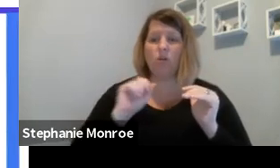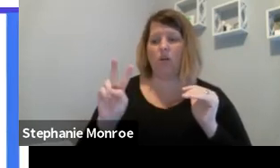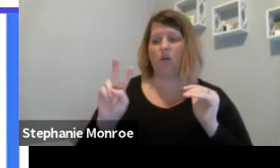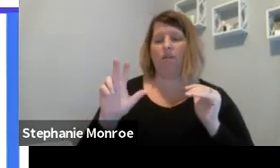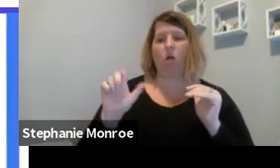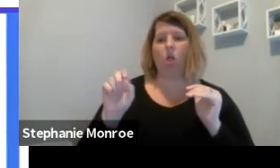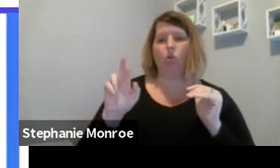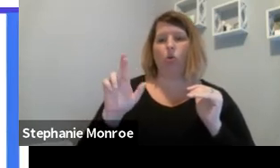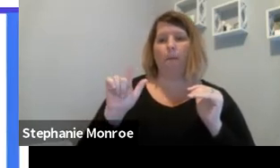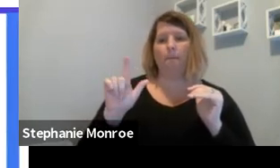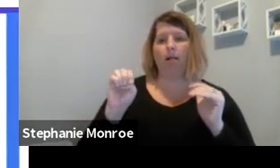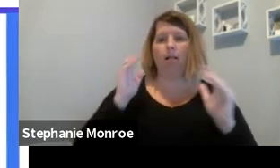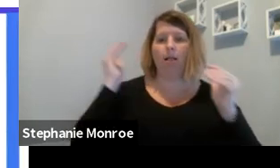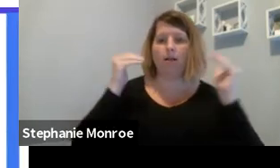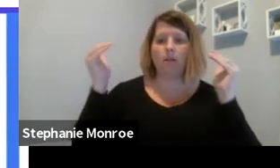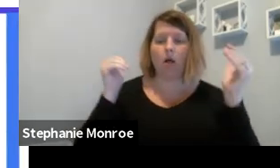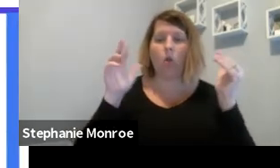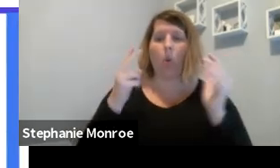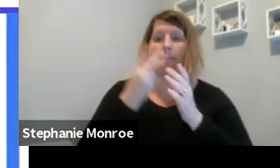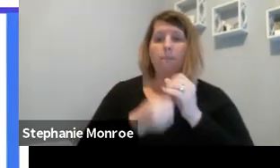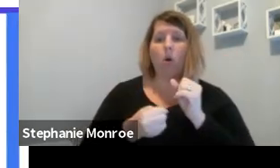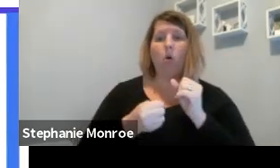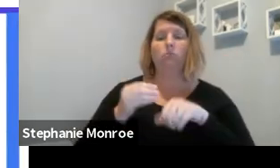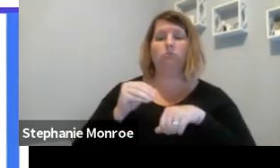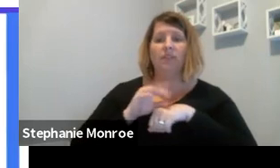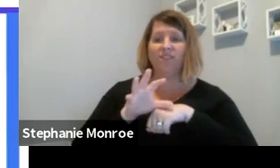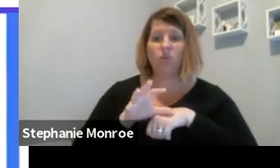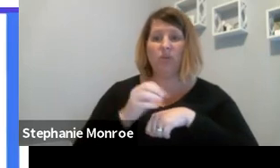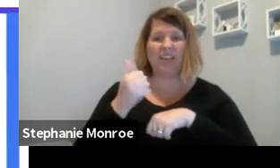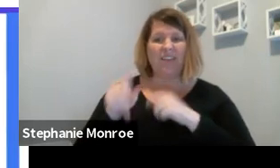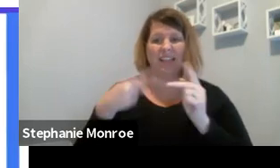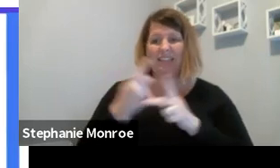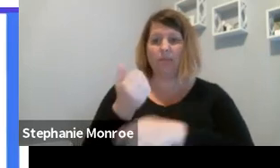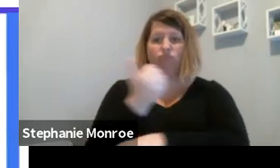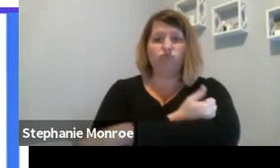or if both are under the influence of any type of substance.